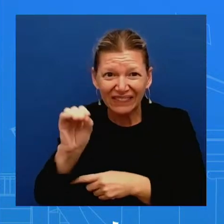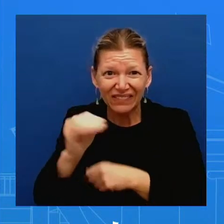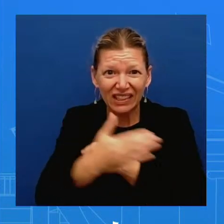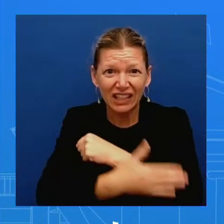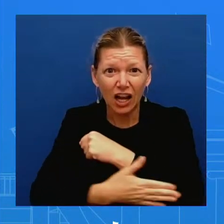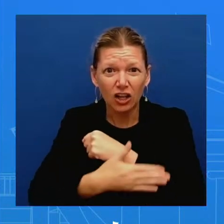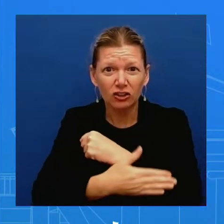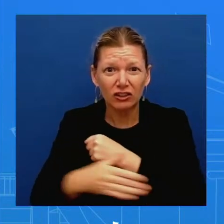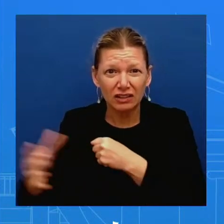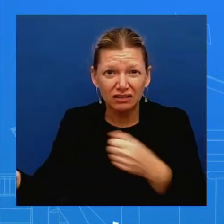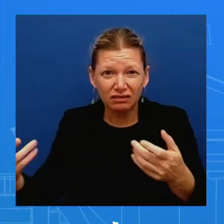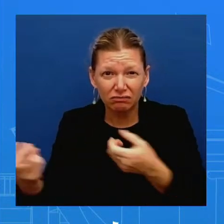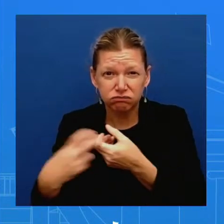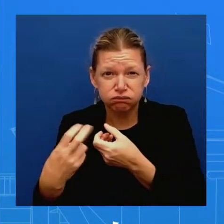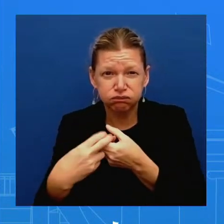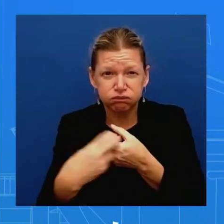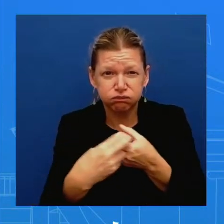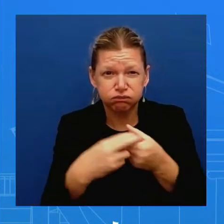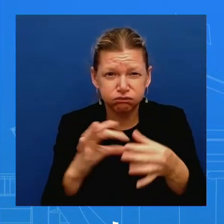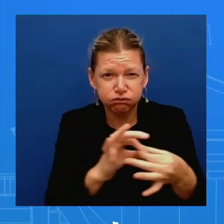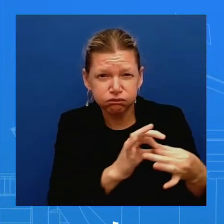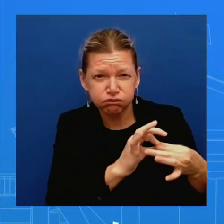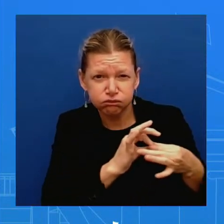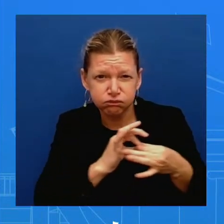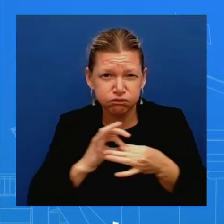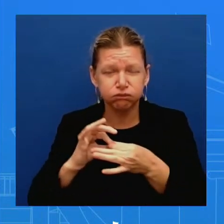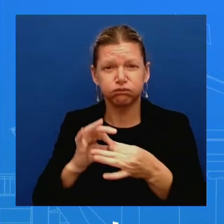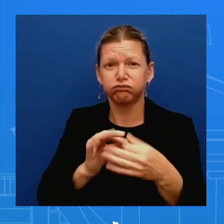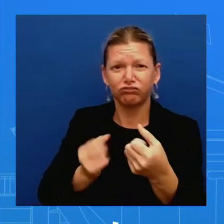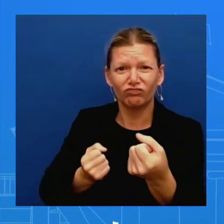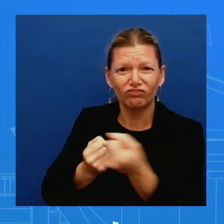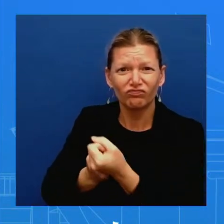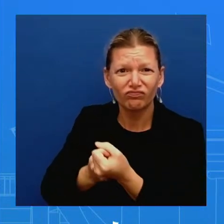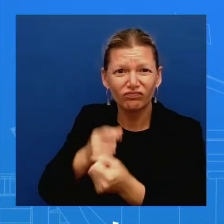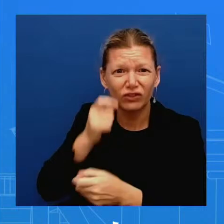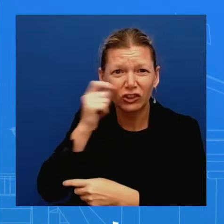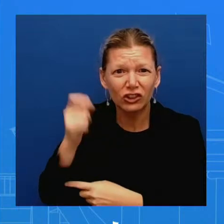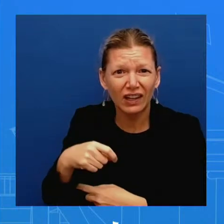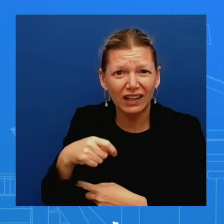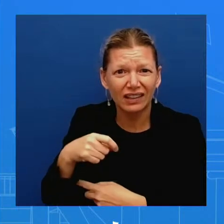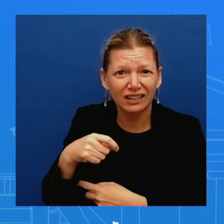it needs to fight against Putin's war, that says a lot. That says a lot about this President's leadership,